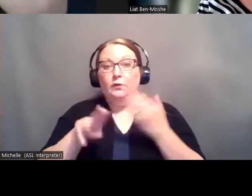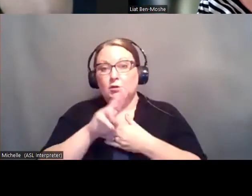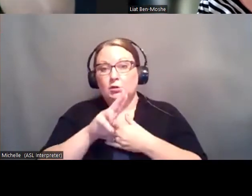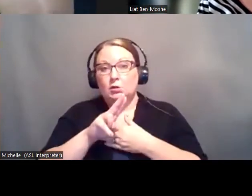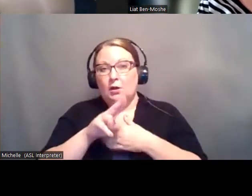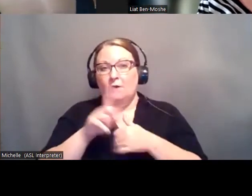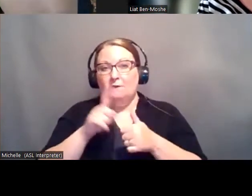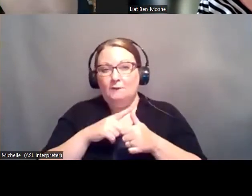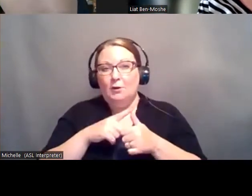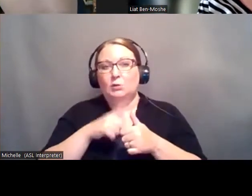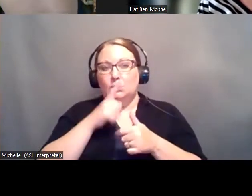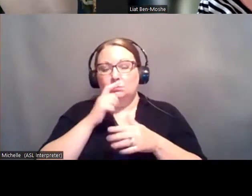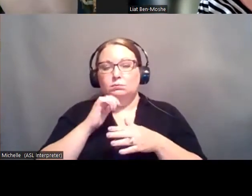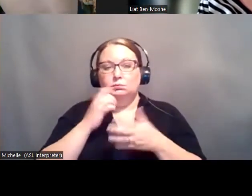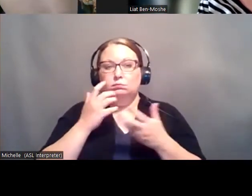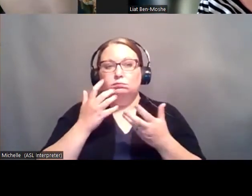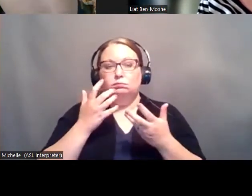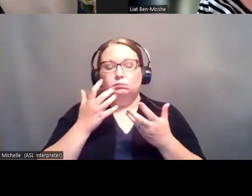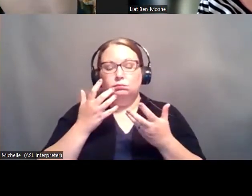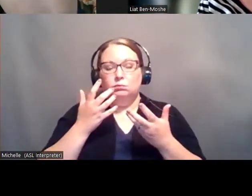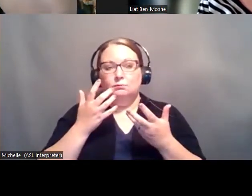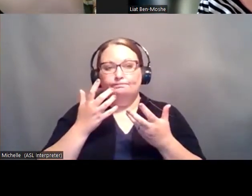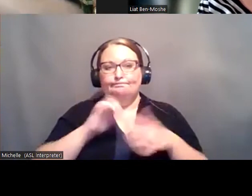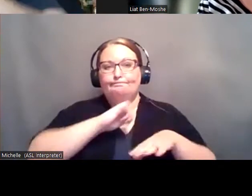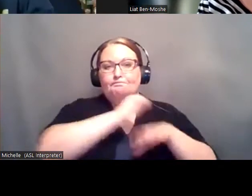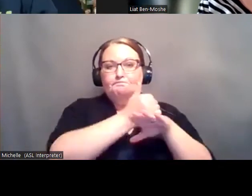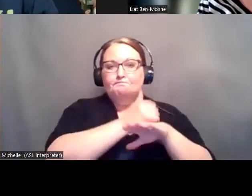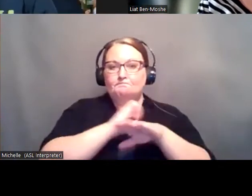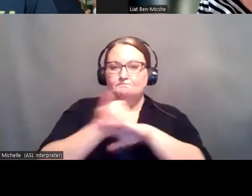that have a Disability Cultural Center.